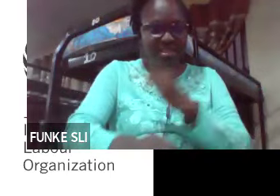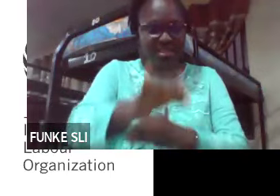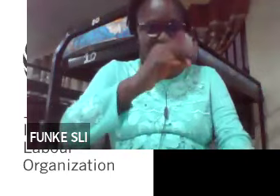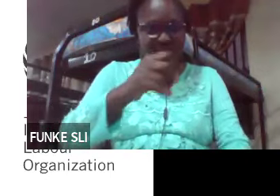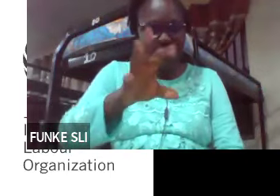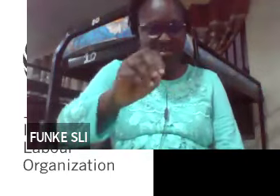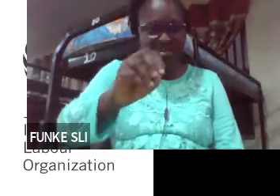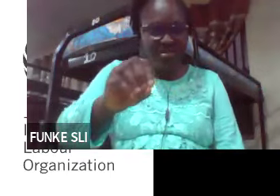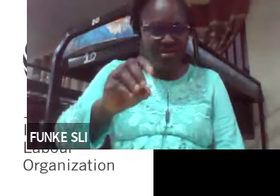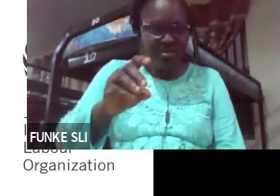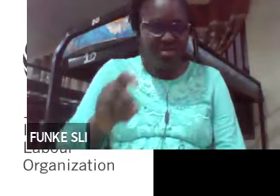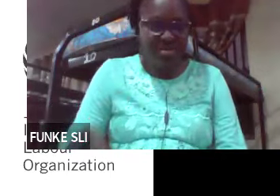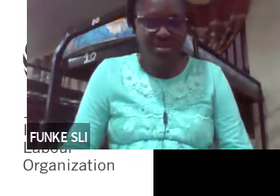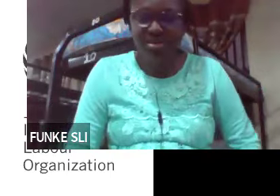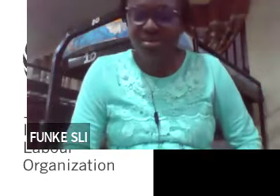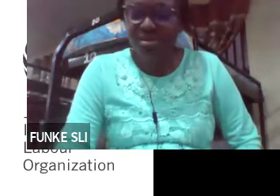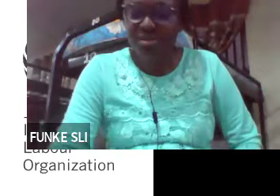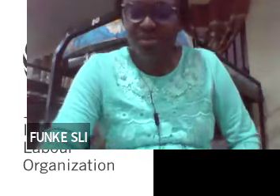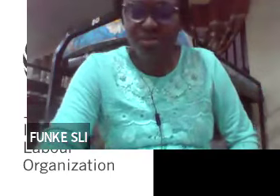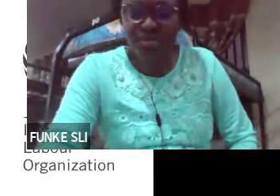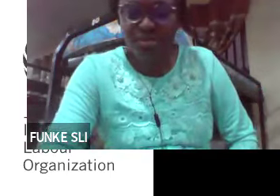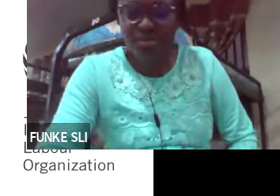Dotun Akinseinde: Dr. Shala. Are we still expecting some more people in this class?